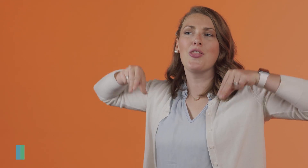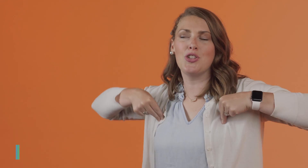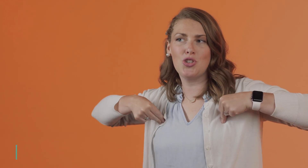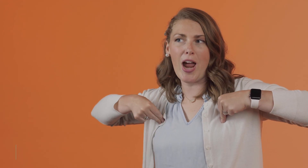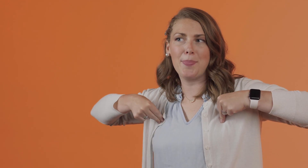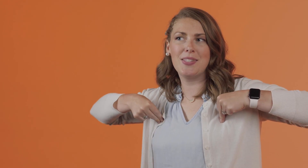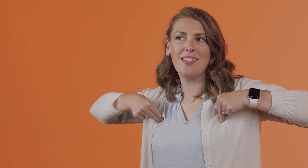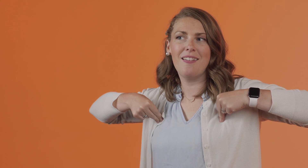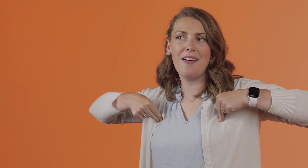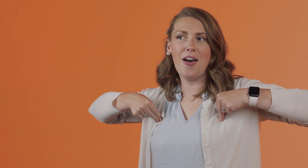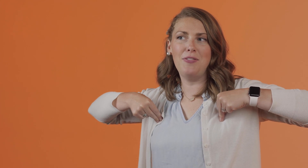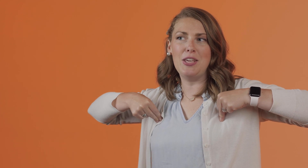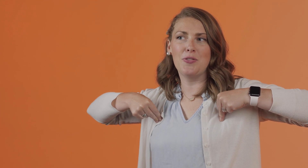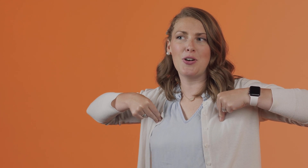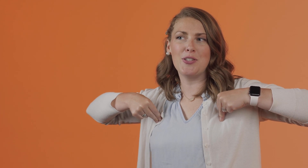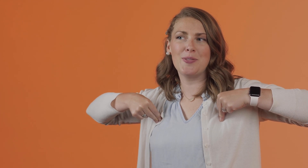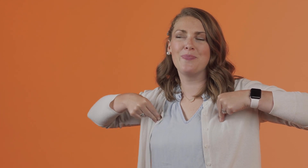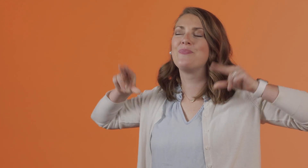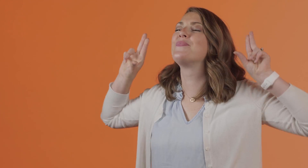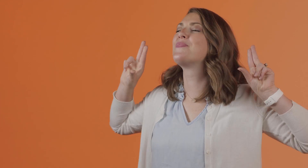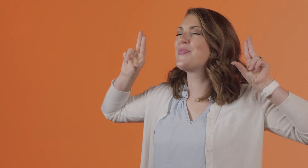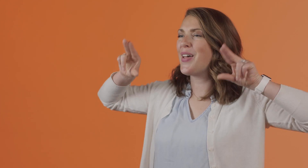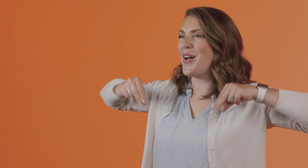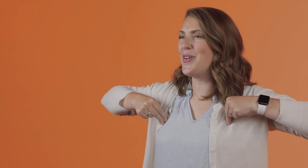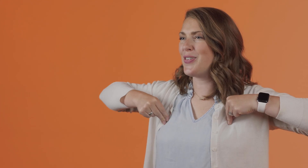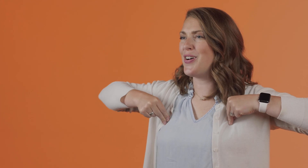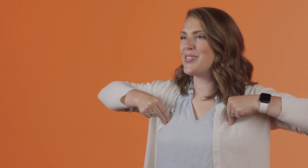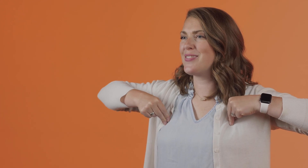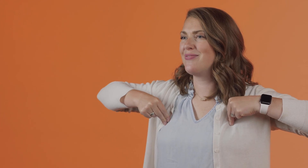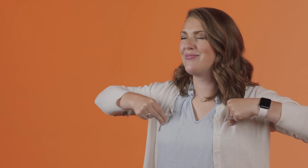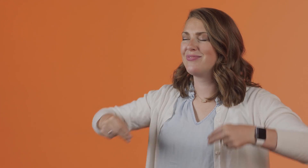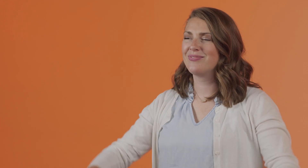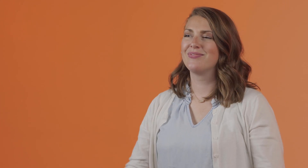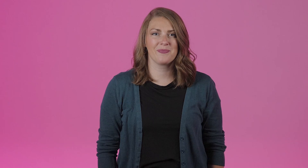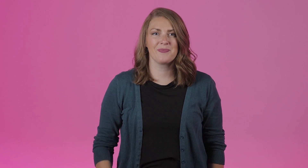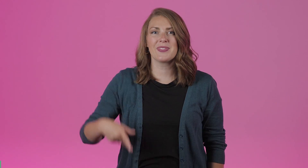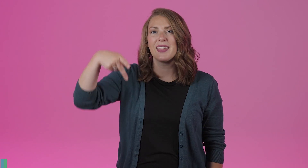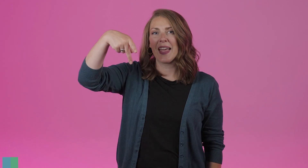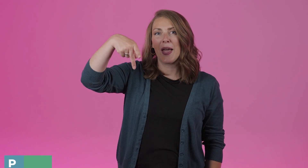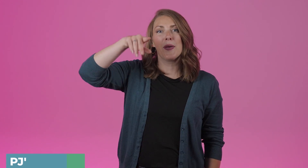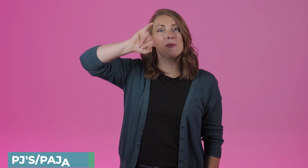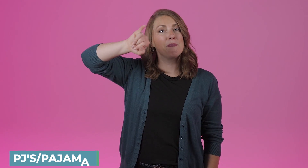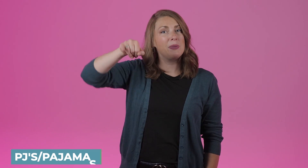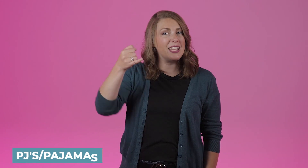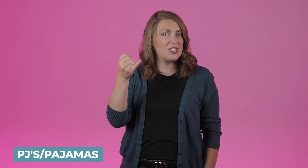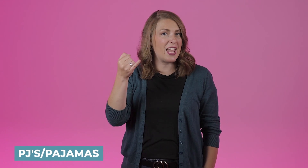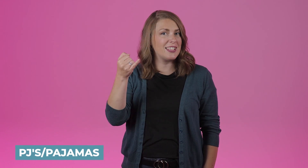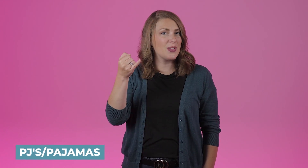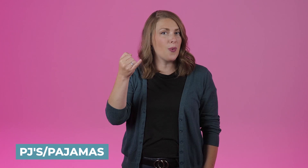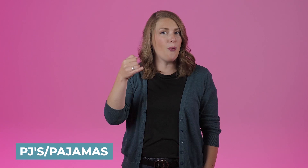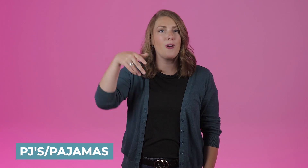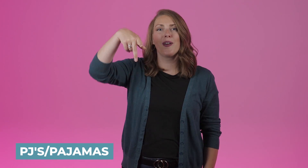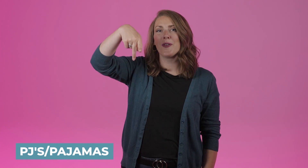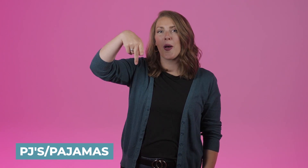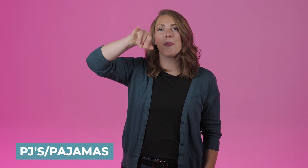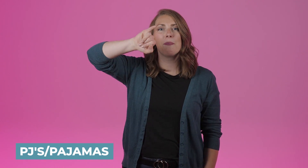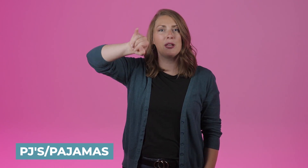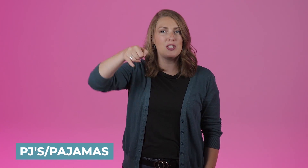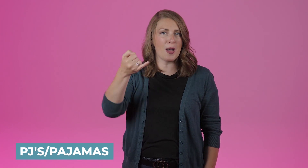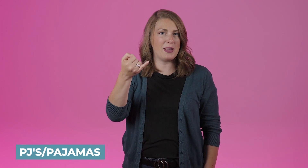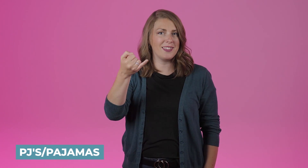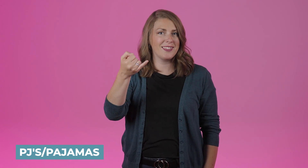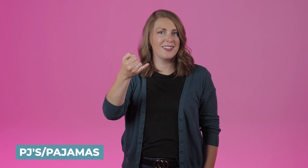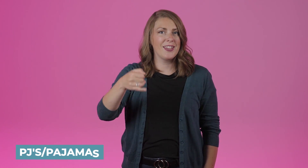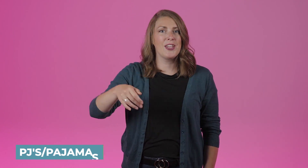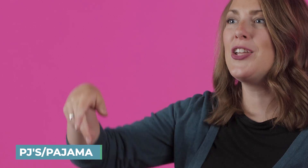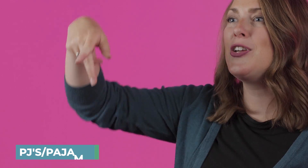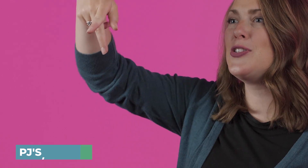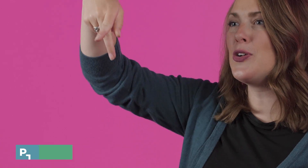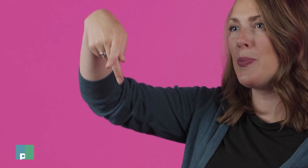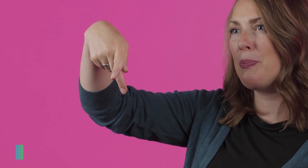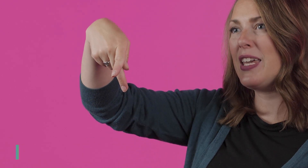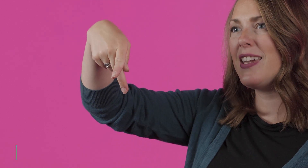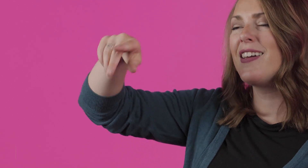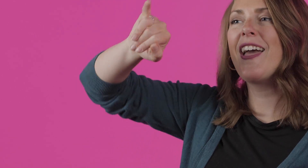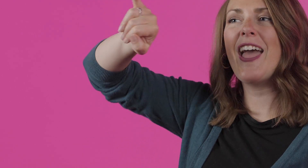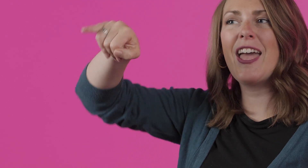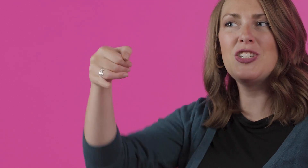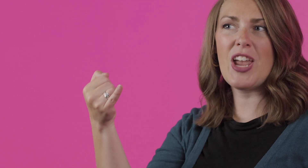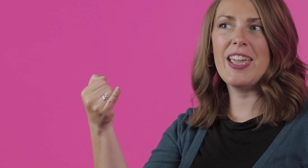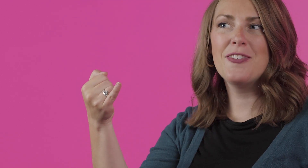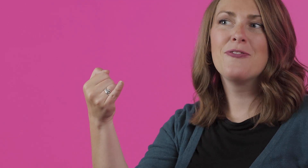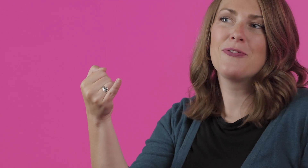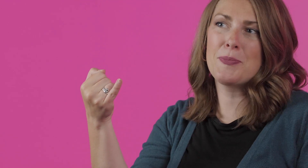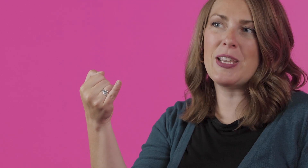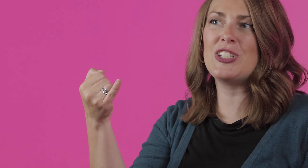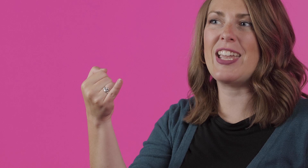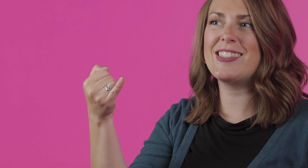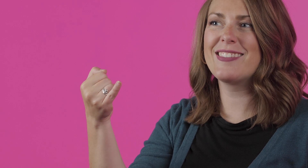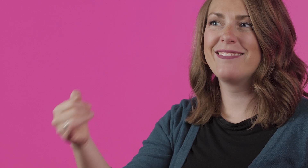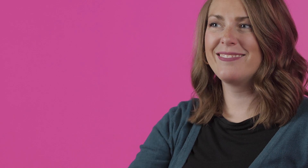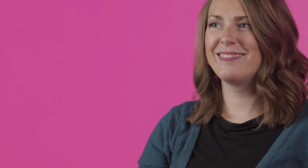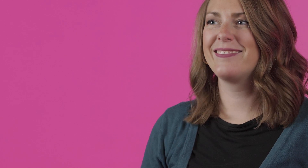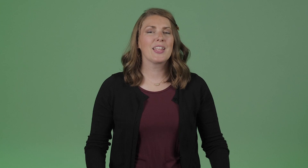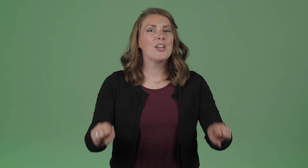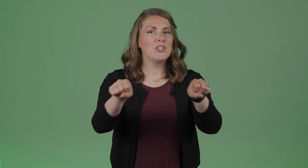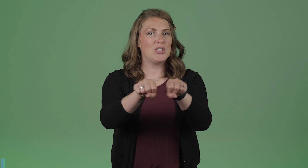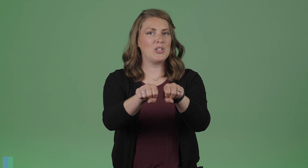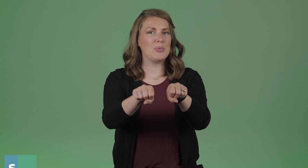the straps of the overalls 'overalls.' PJ's or pajamas,' you do 'P' and 'J' for 'pjs.' 'Shoes,